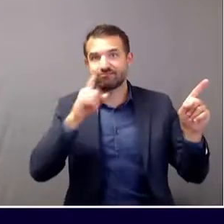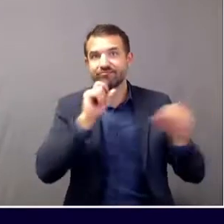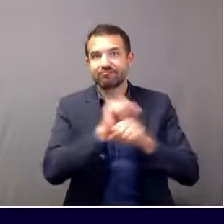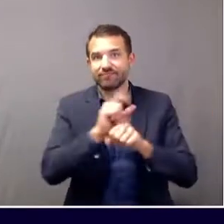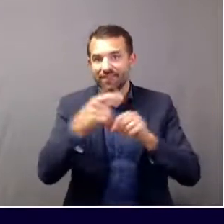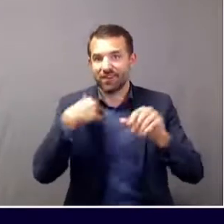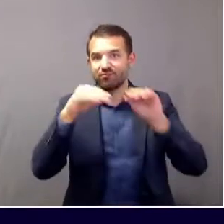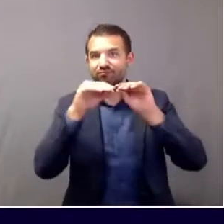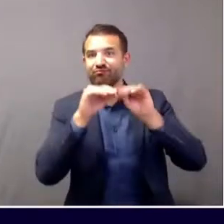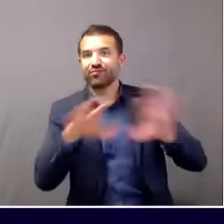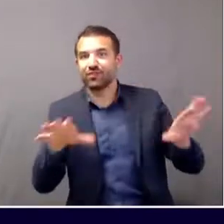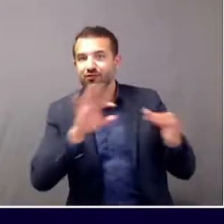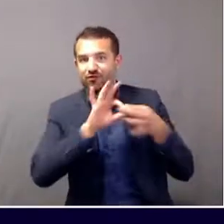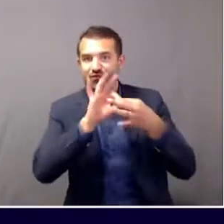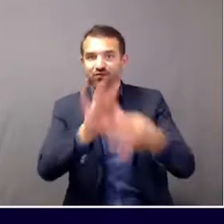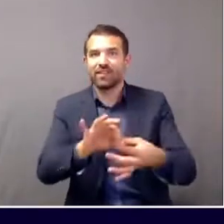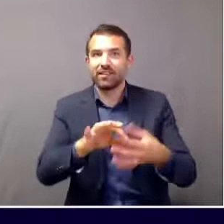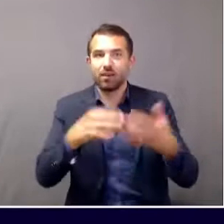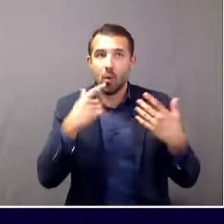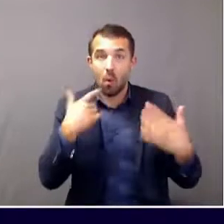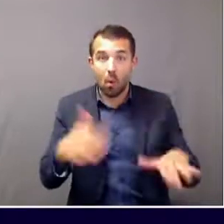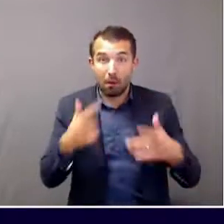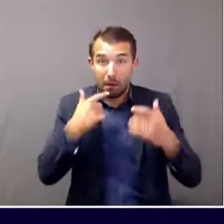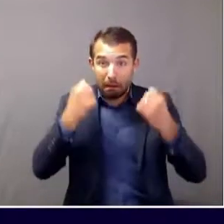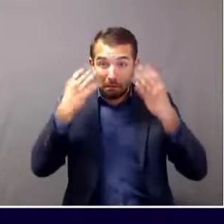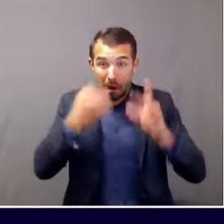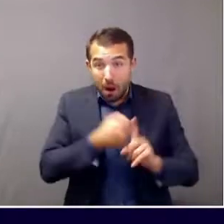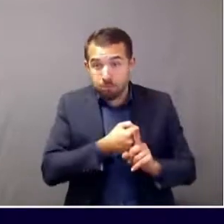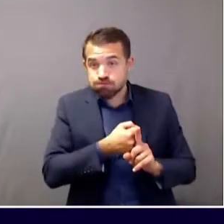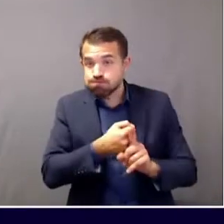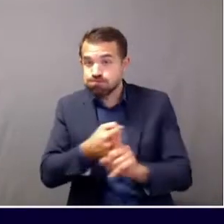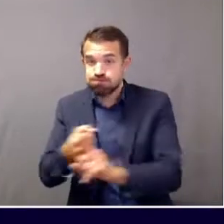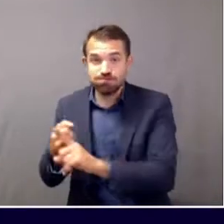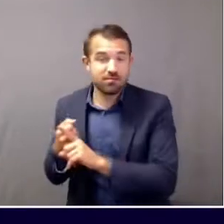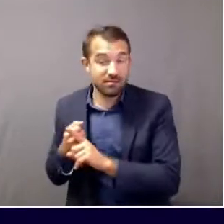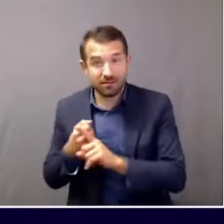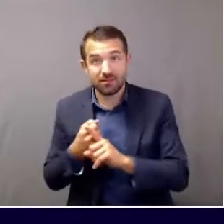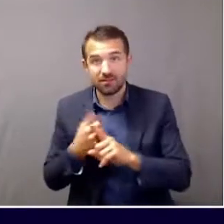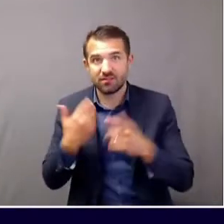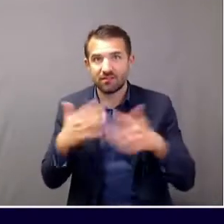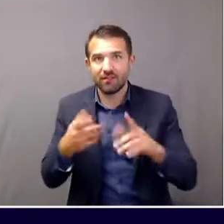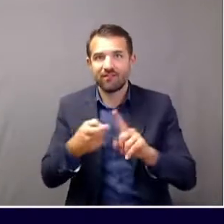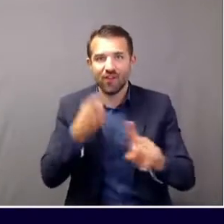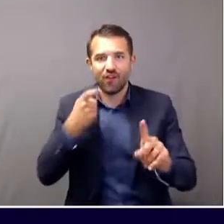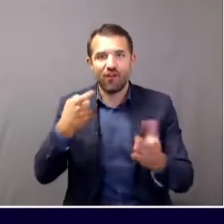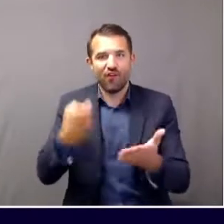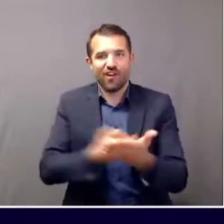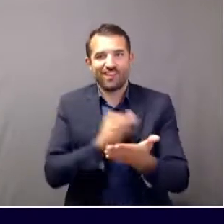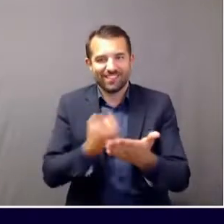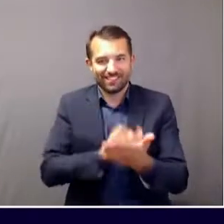generated a significant number of cases here in the northeast